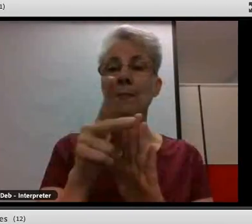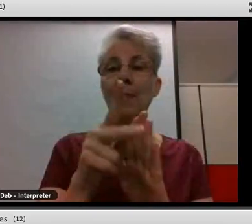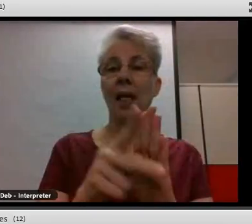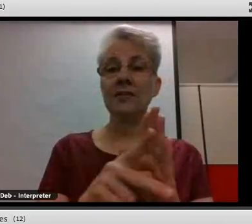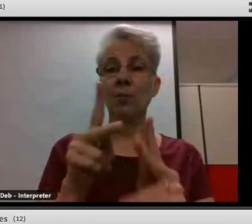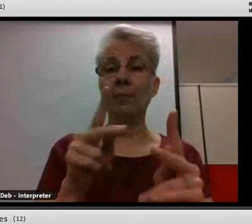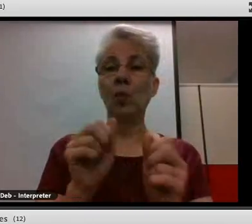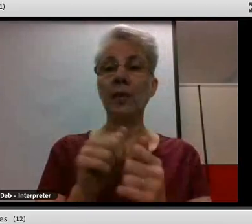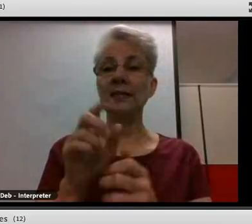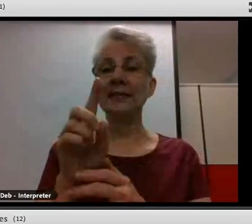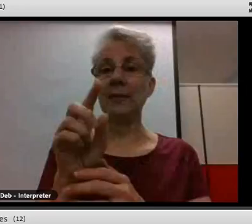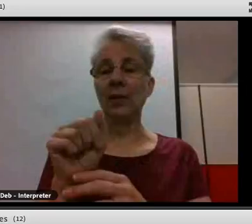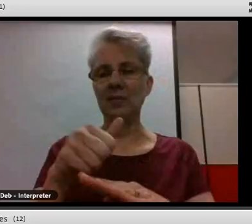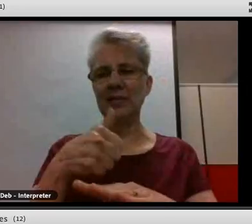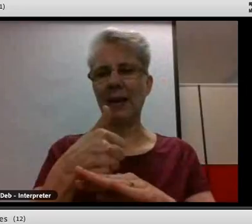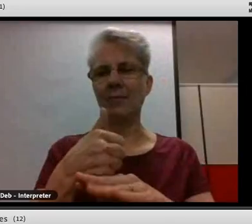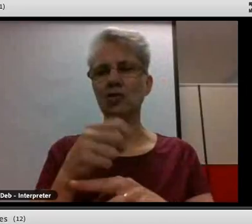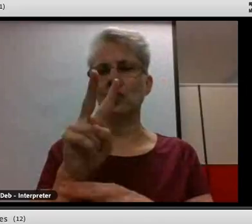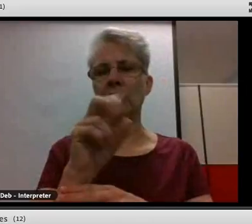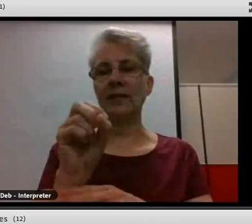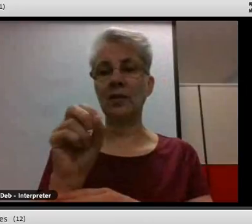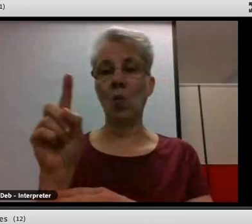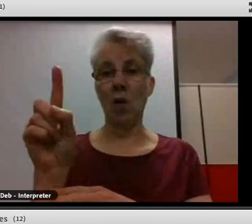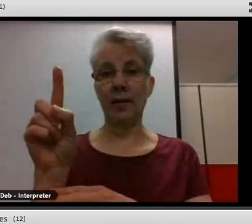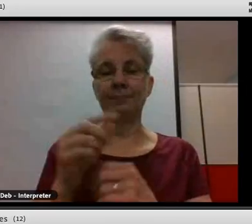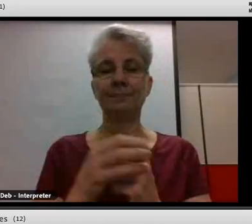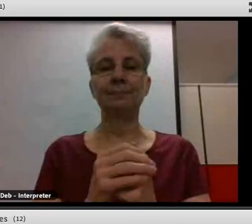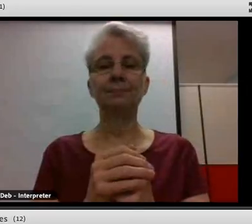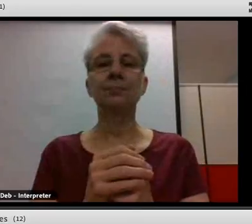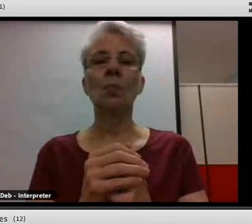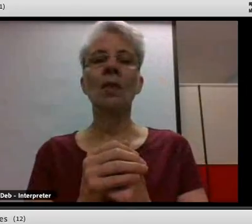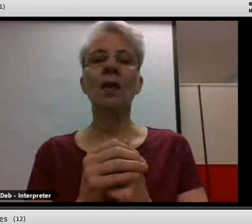you can go to the Social Security Administration.